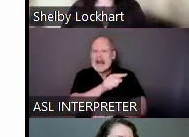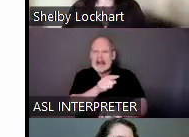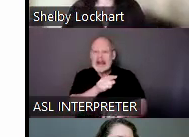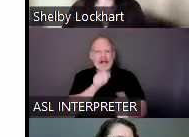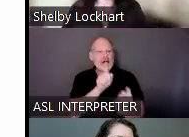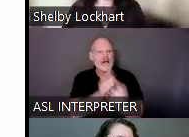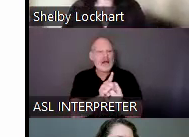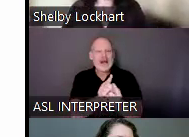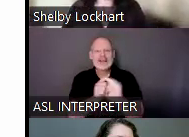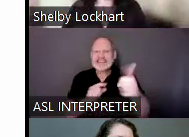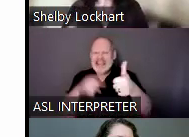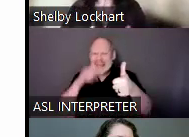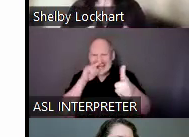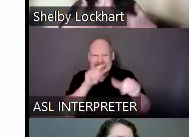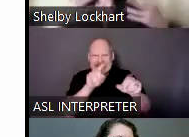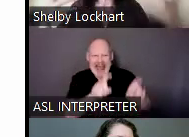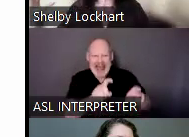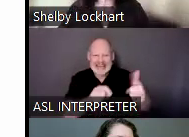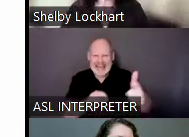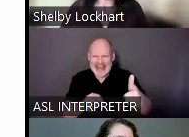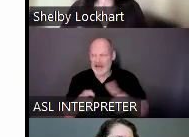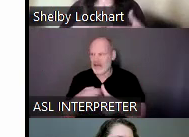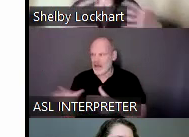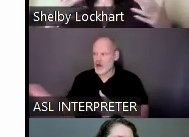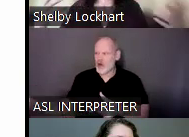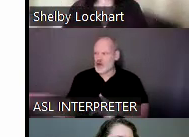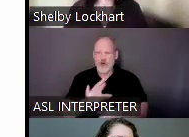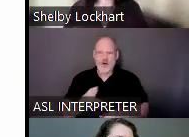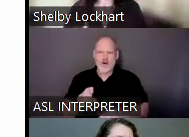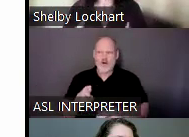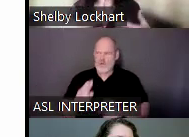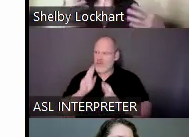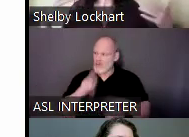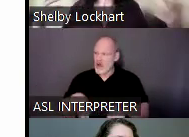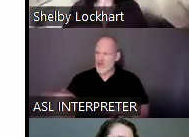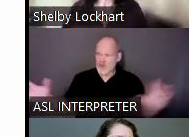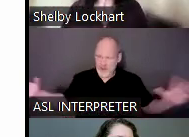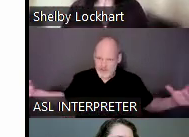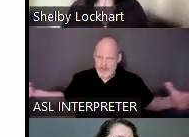other what we found out? Let people engage in the process of inquiry to build that